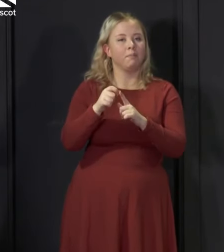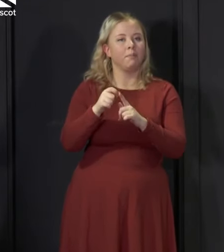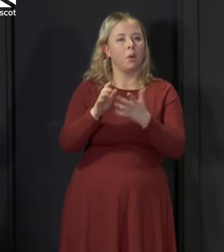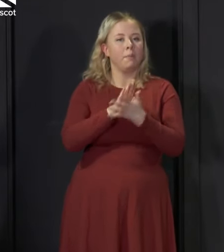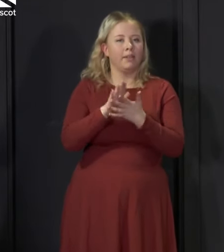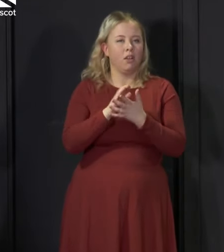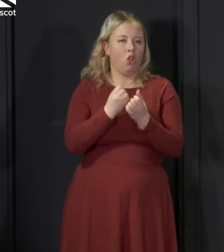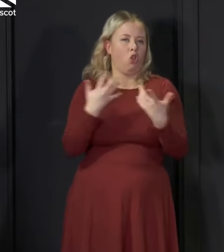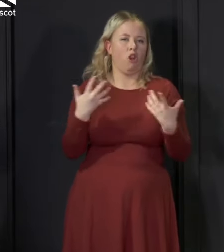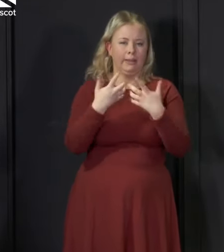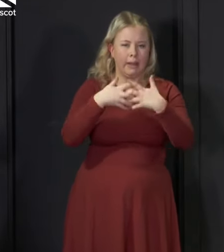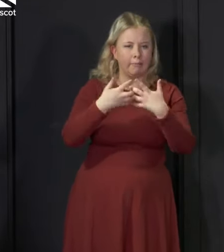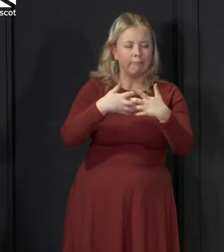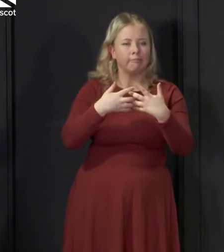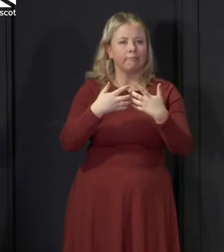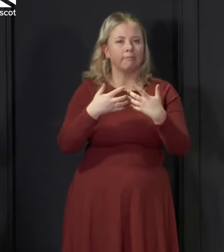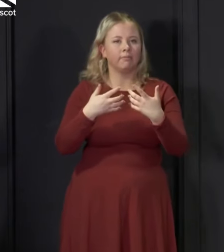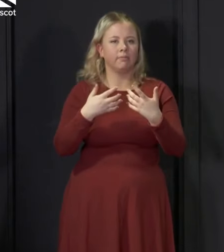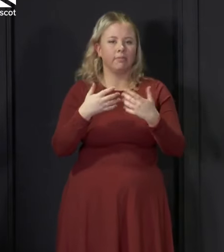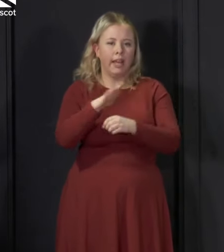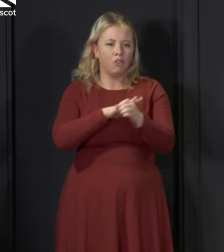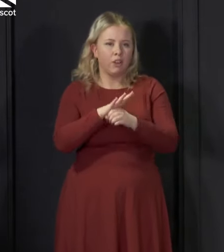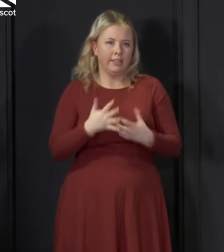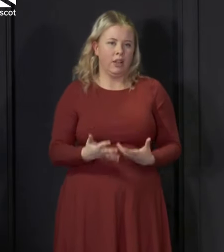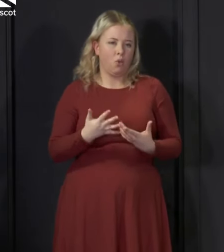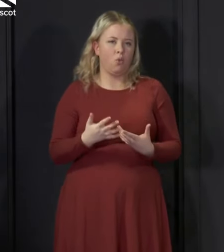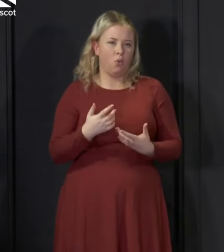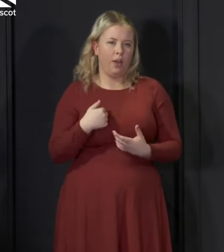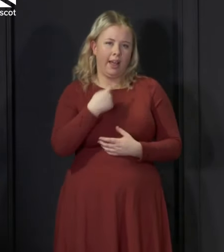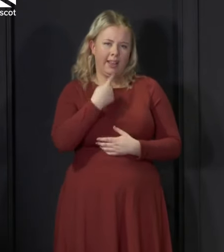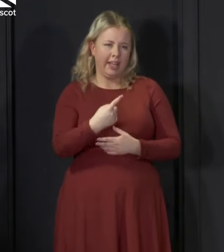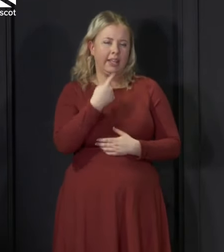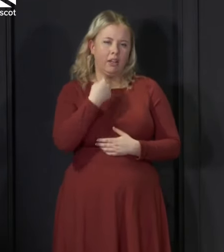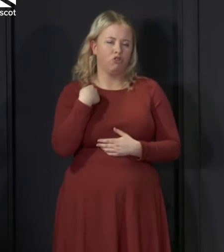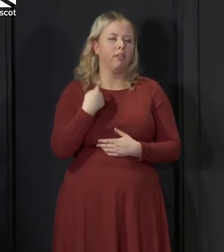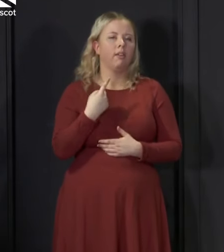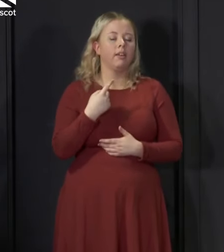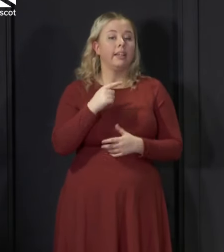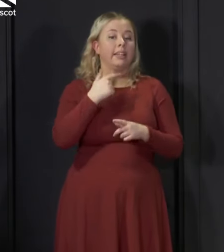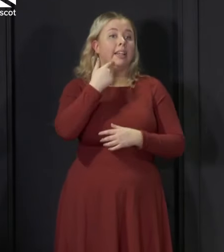lots of technical areas here right now. I think I said yesterday that next week at some